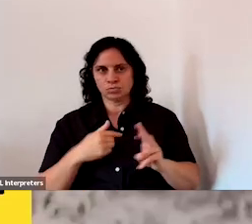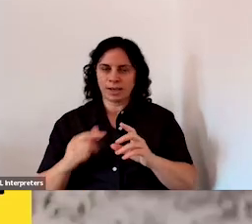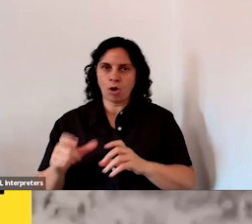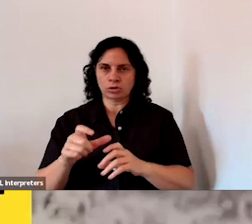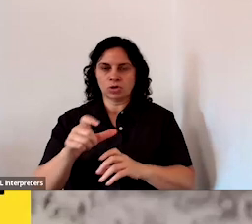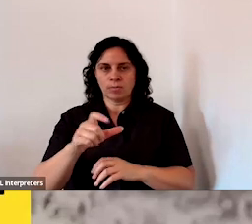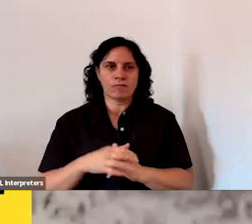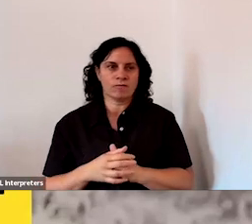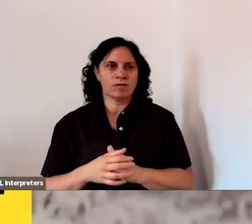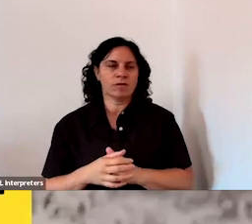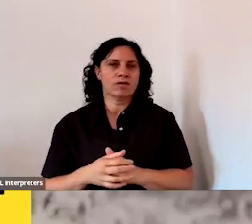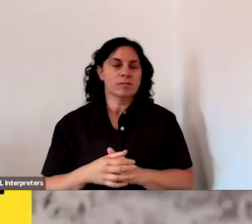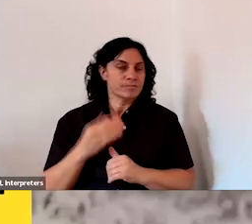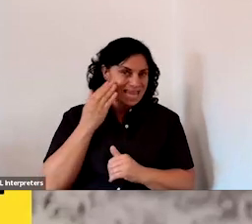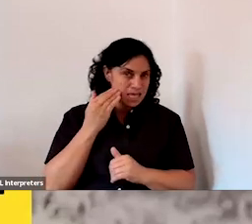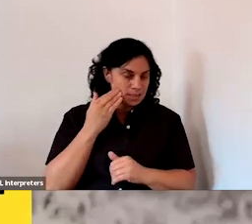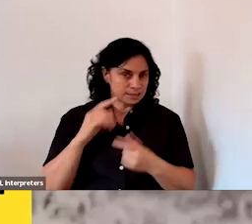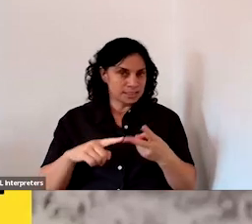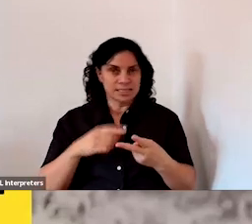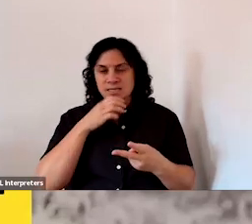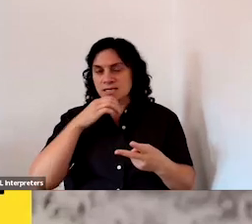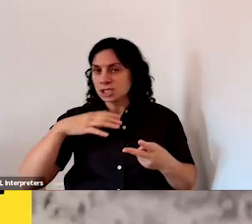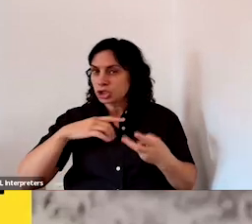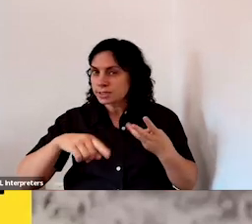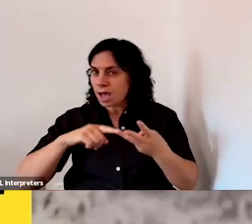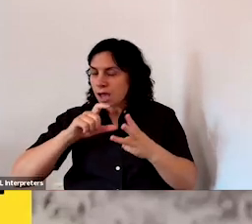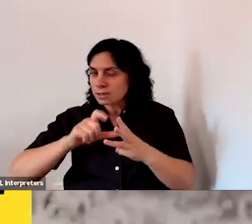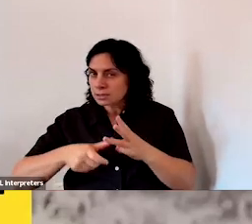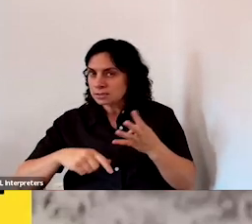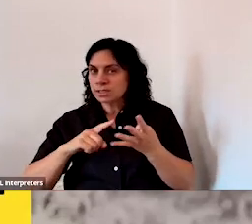such as ethnicity, gender, disability, area level deprivation,